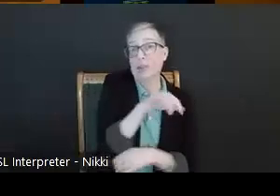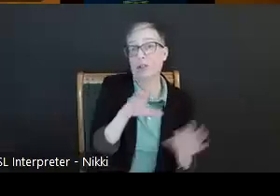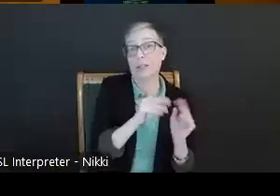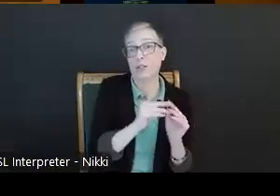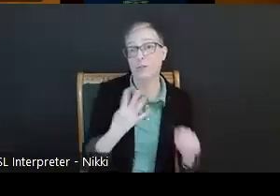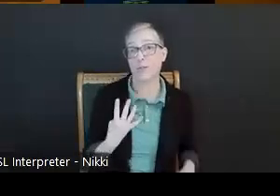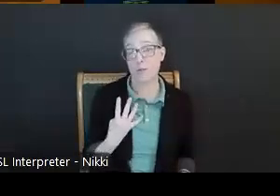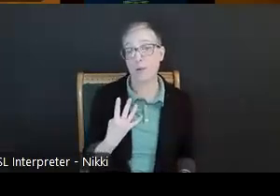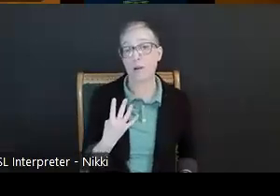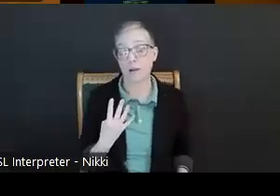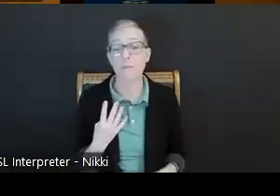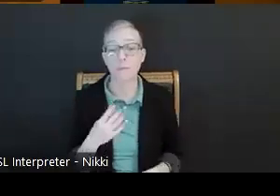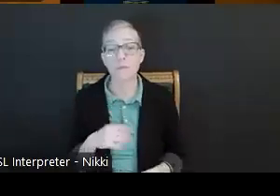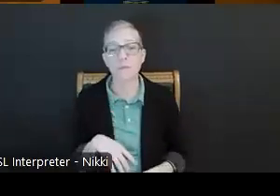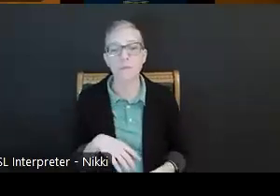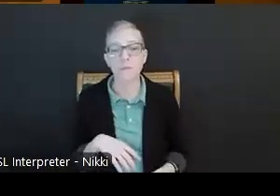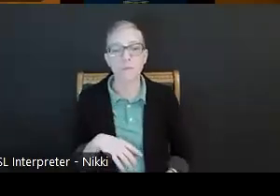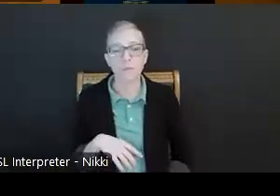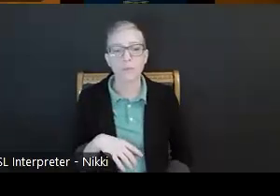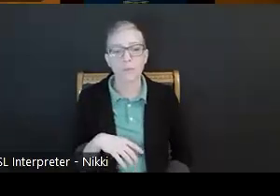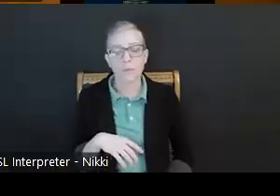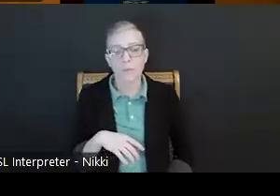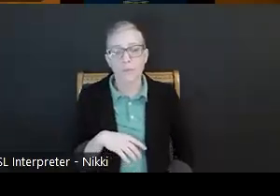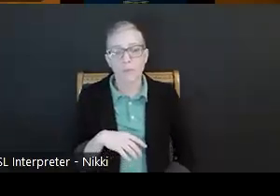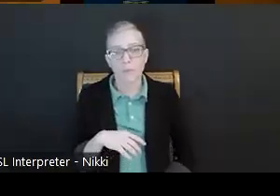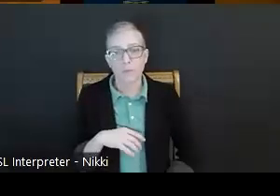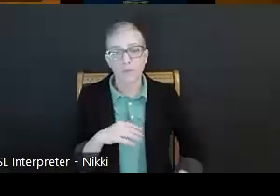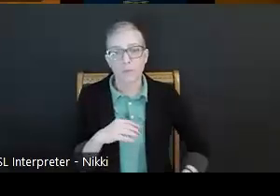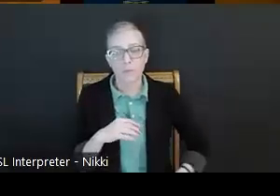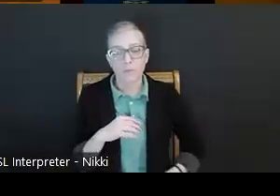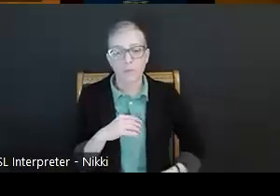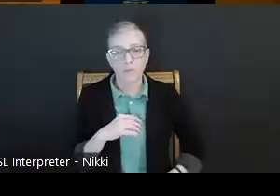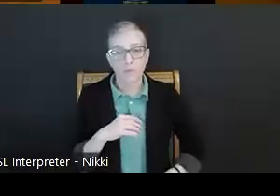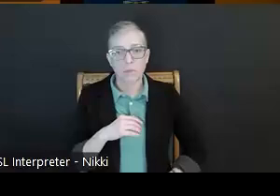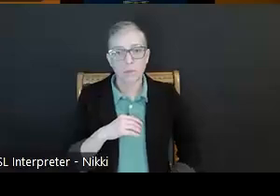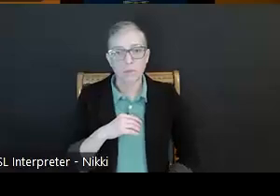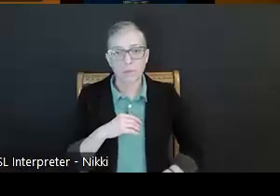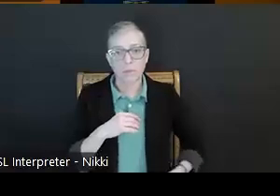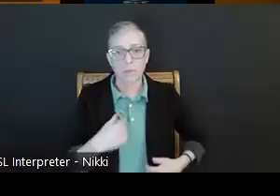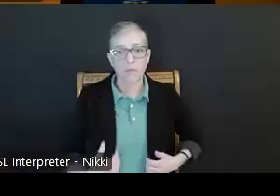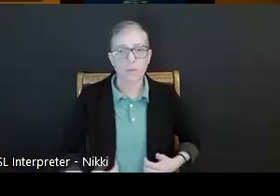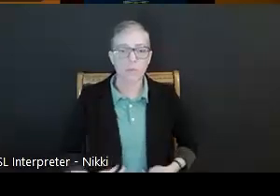which um had explicitly uh prompting them to share what was one thing they'd want to